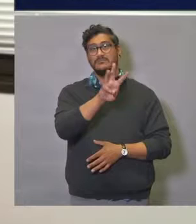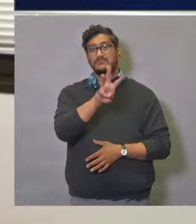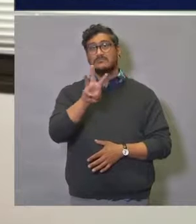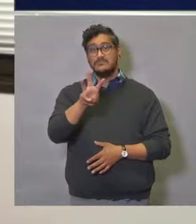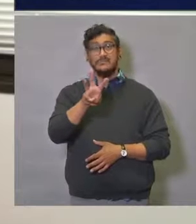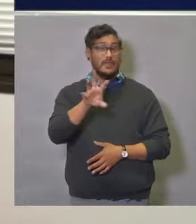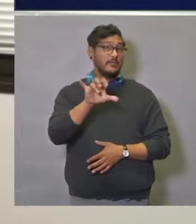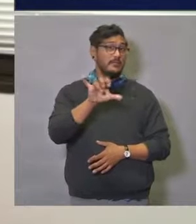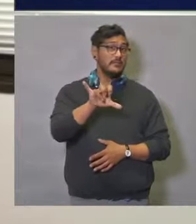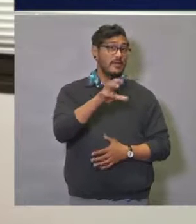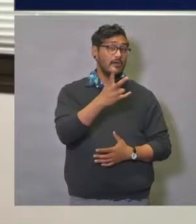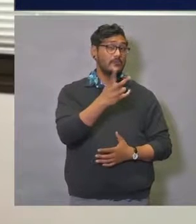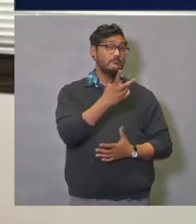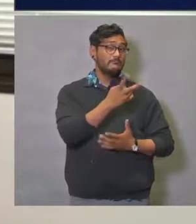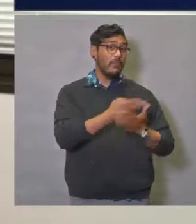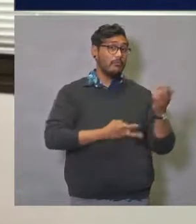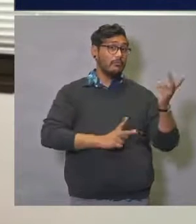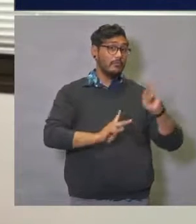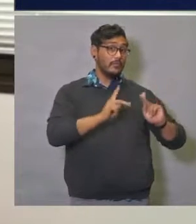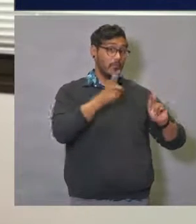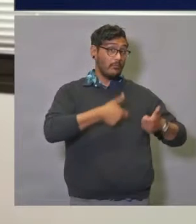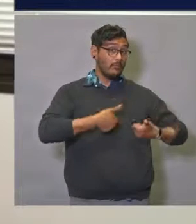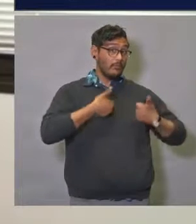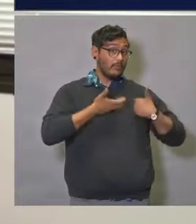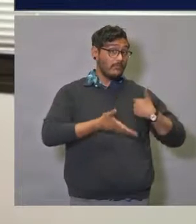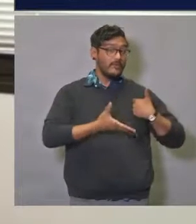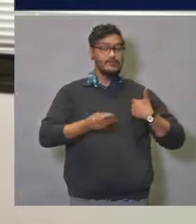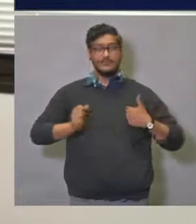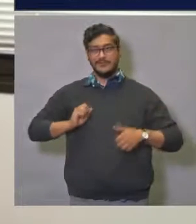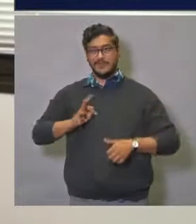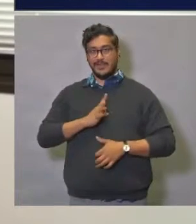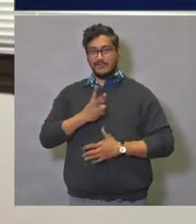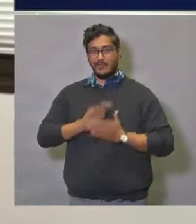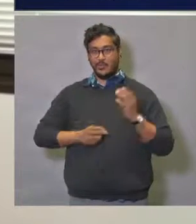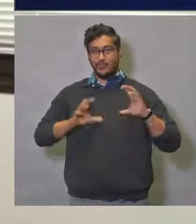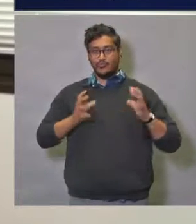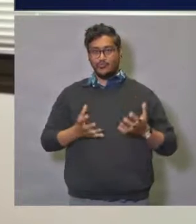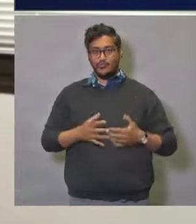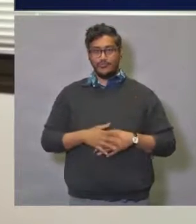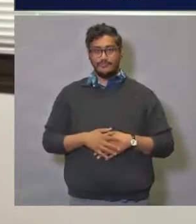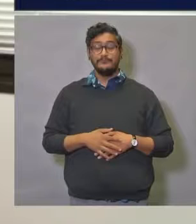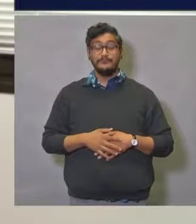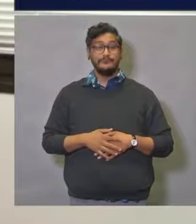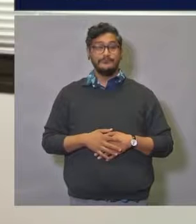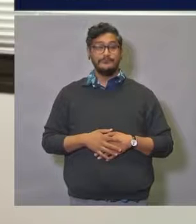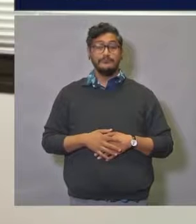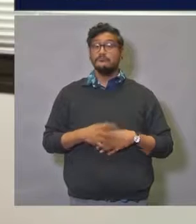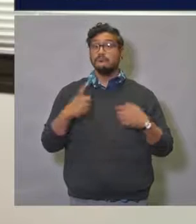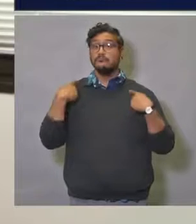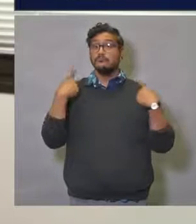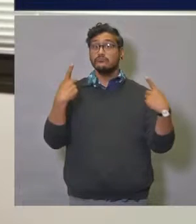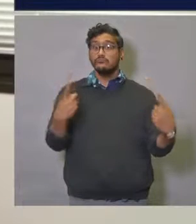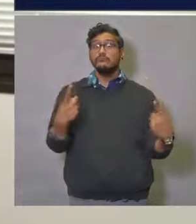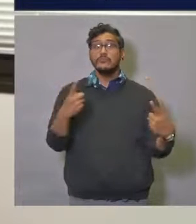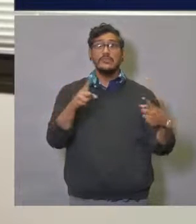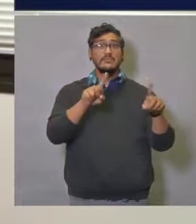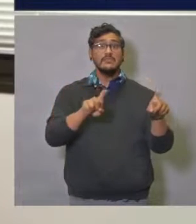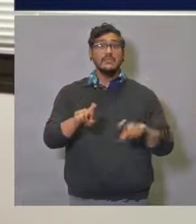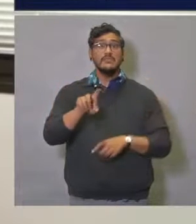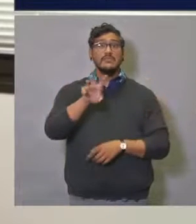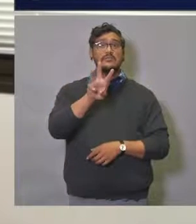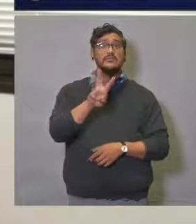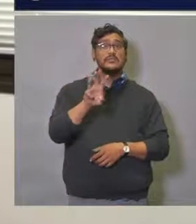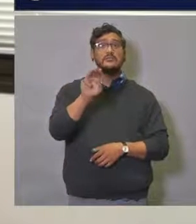EL TOTAL DE CASOS CONFIRMADOS